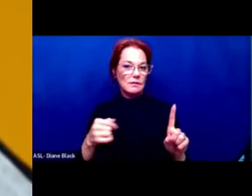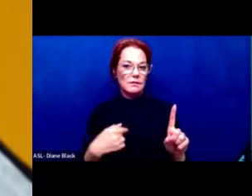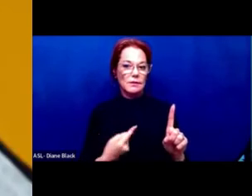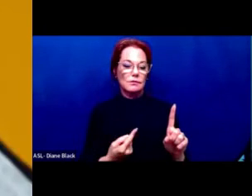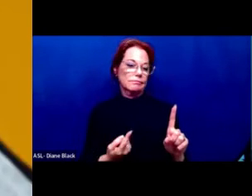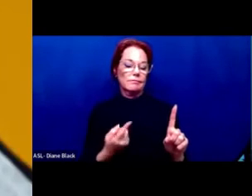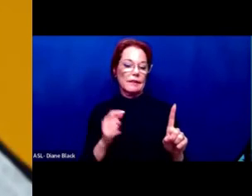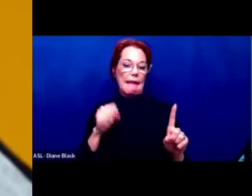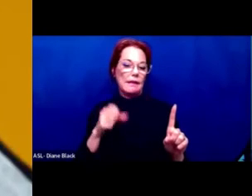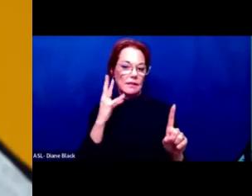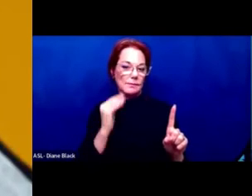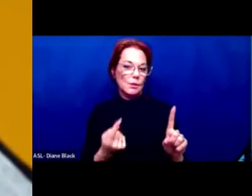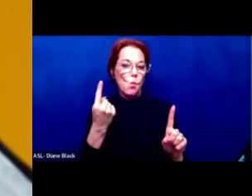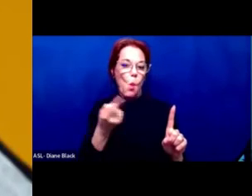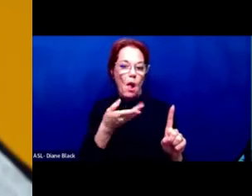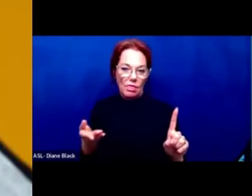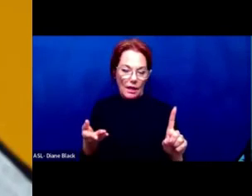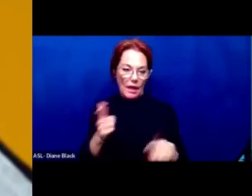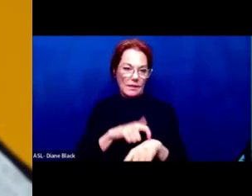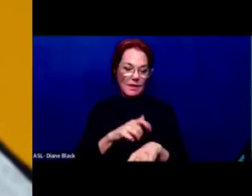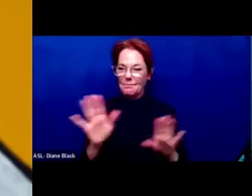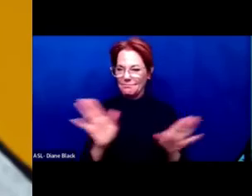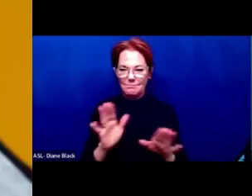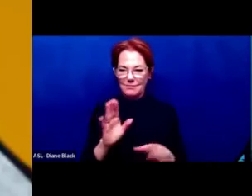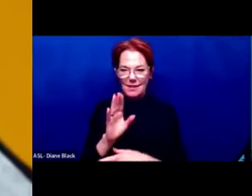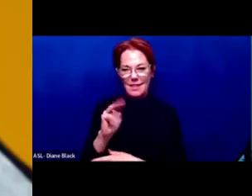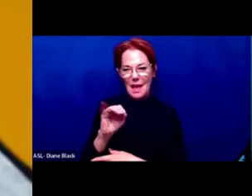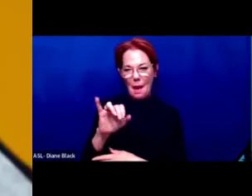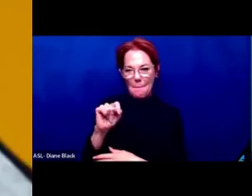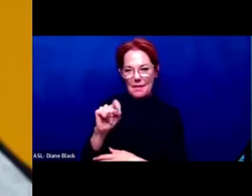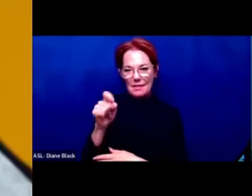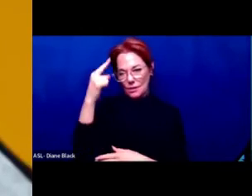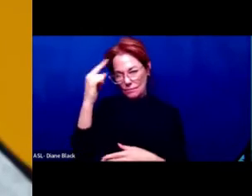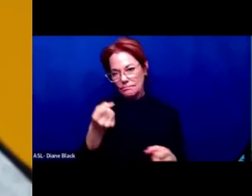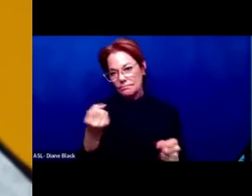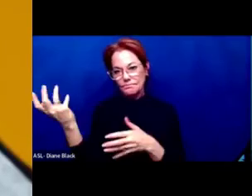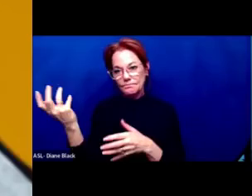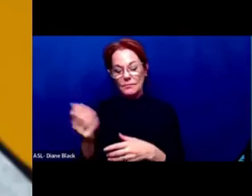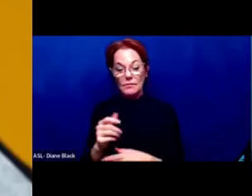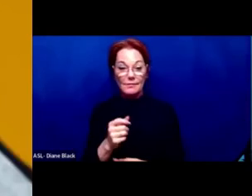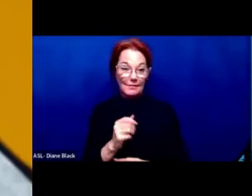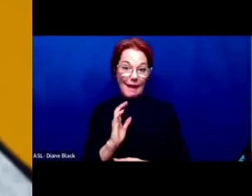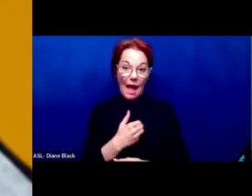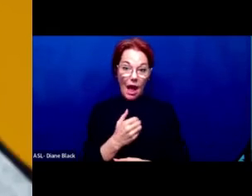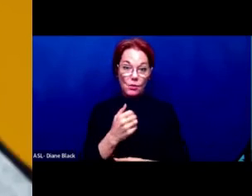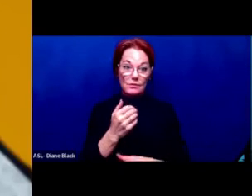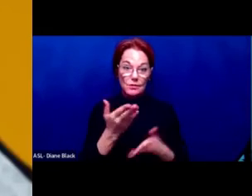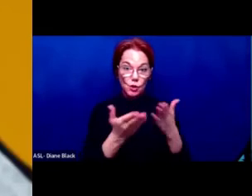a time we've got to sort of remove the myth because But our service systems reinforce it that individuals with disabilities don't experience